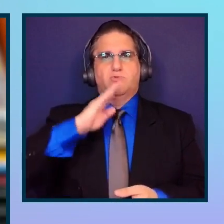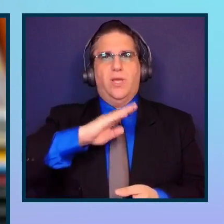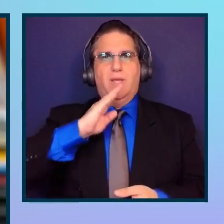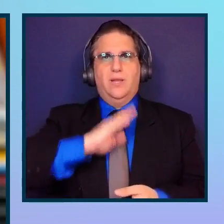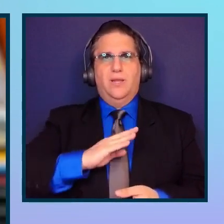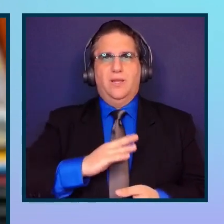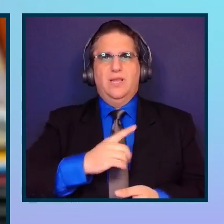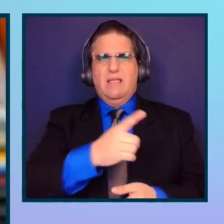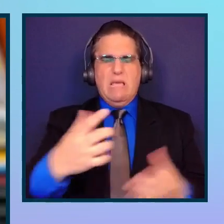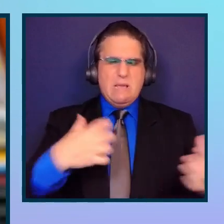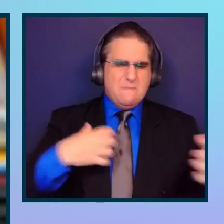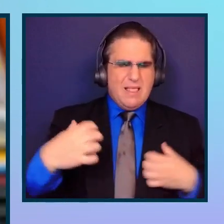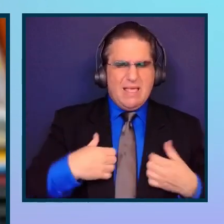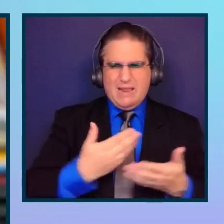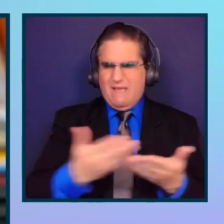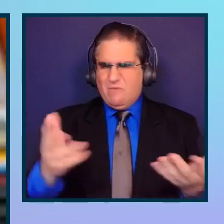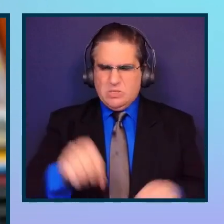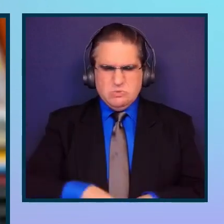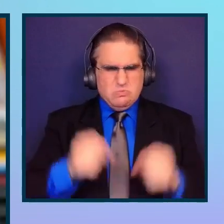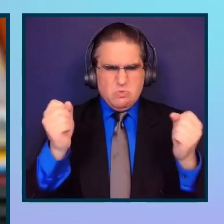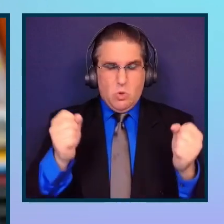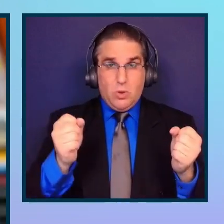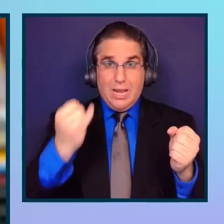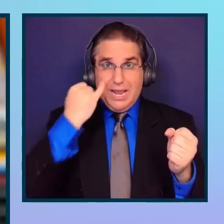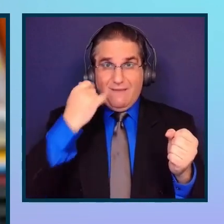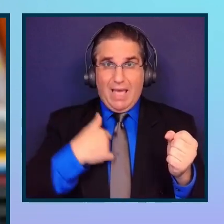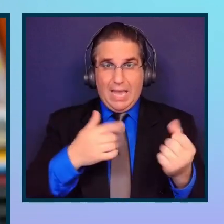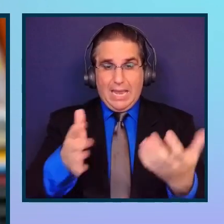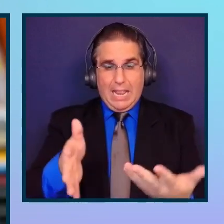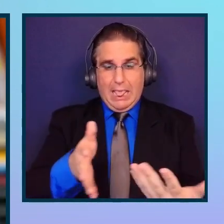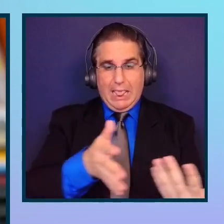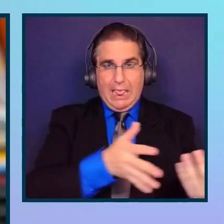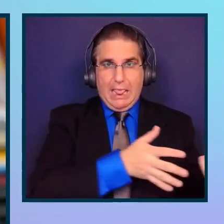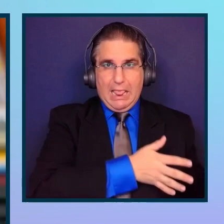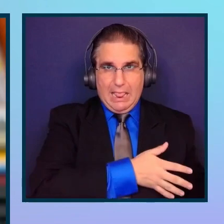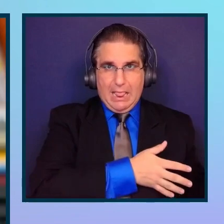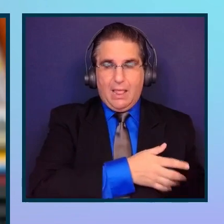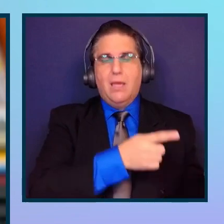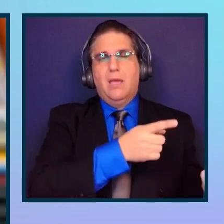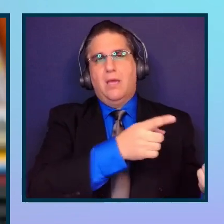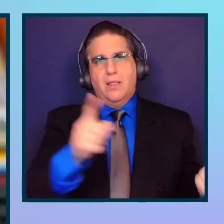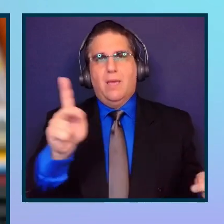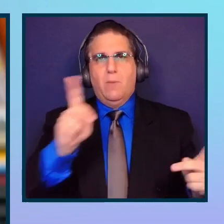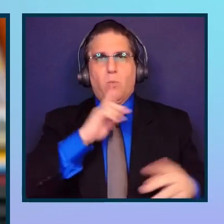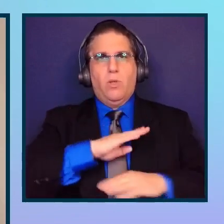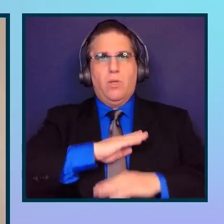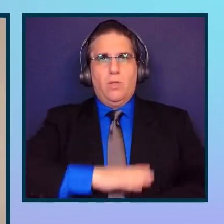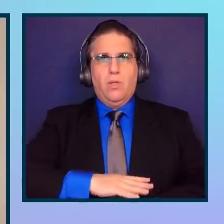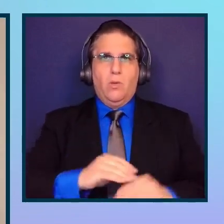people will work to make the broken go away. But Liz has way more experience at this than I. Yeah, I'm sorry for some reason,